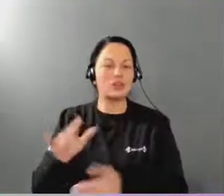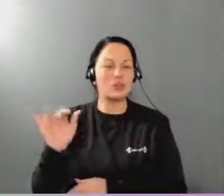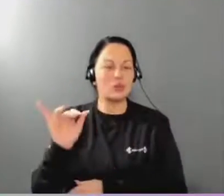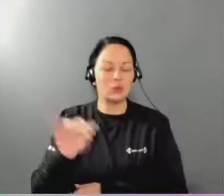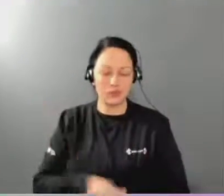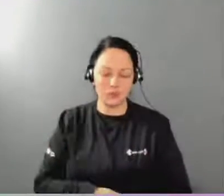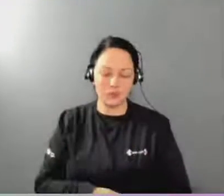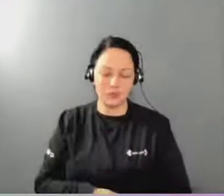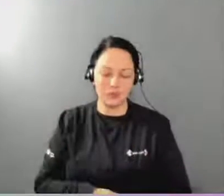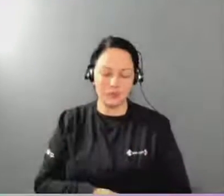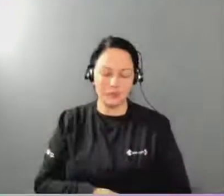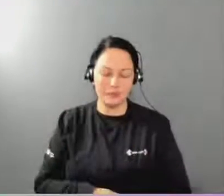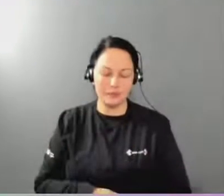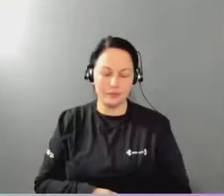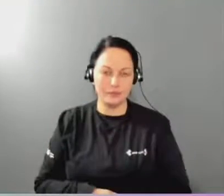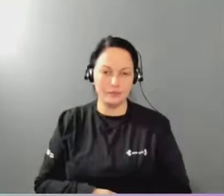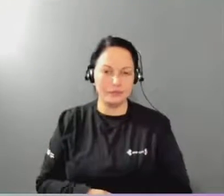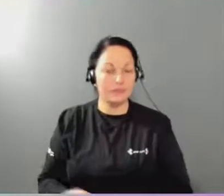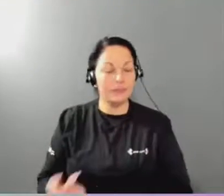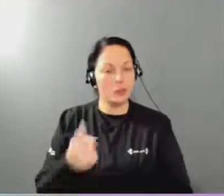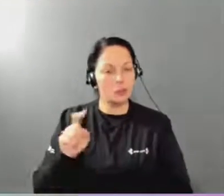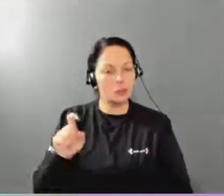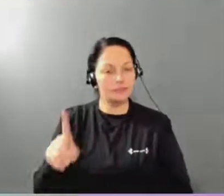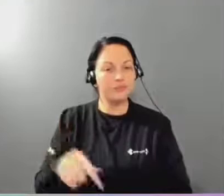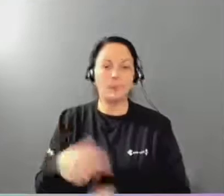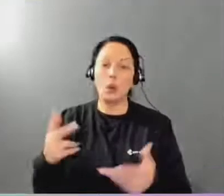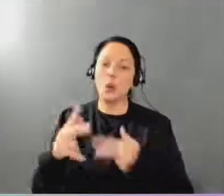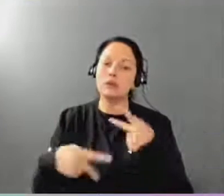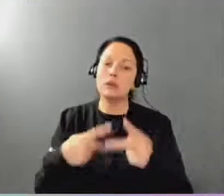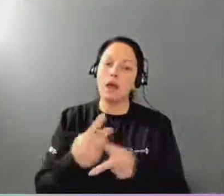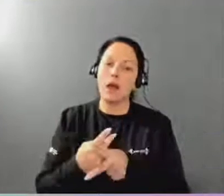corporate libraries to help individual